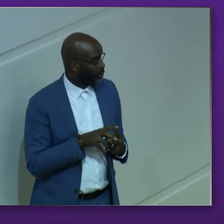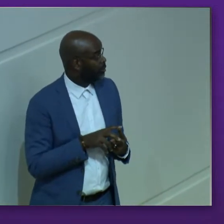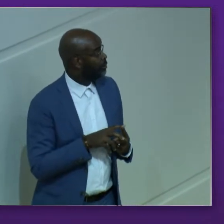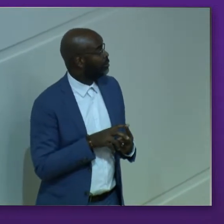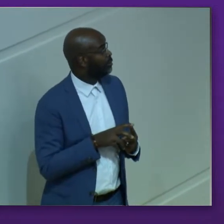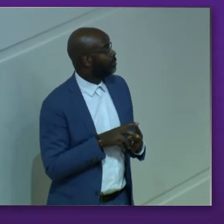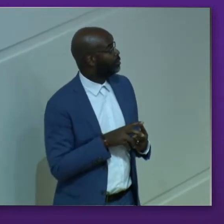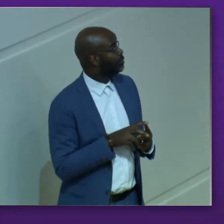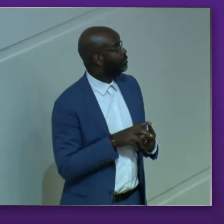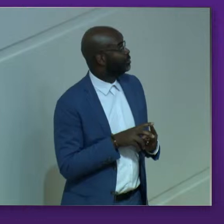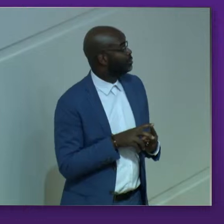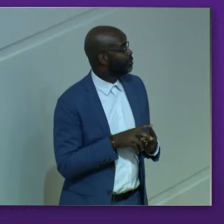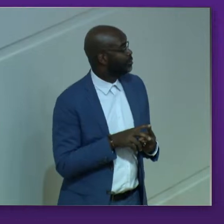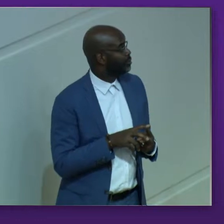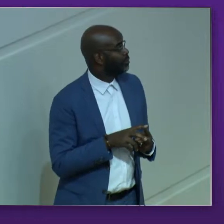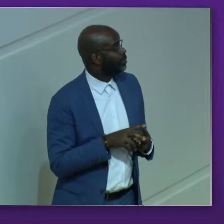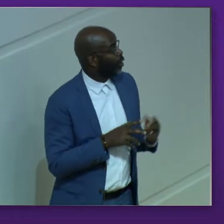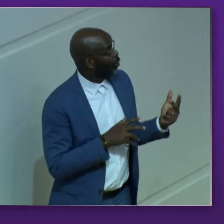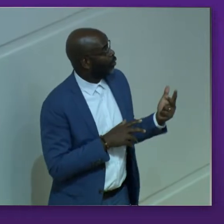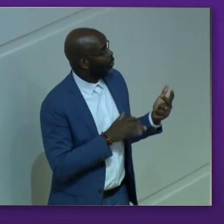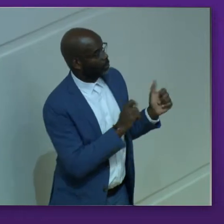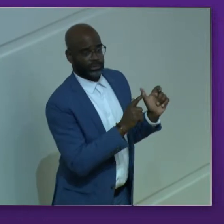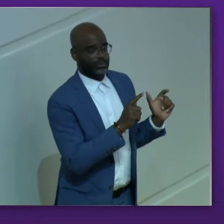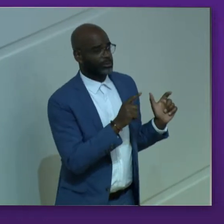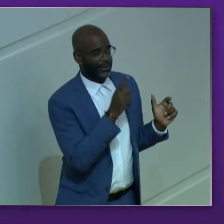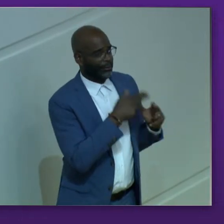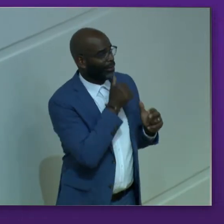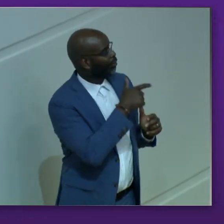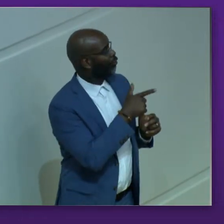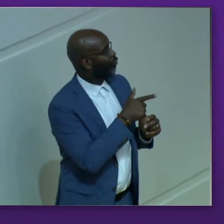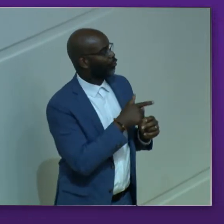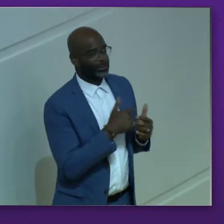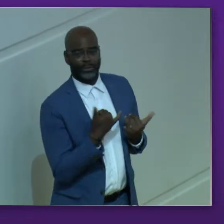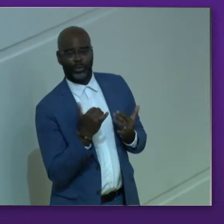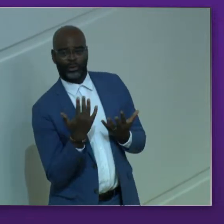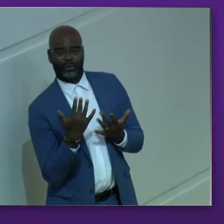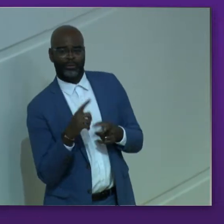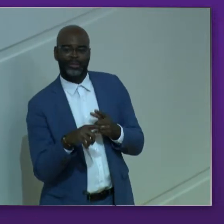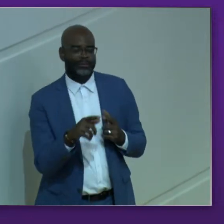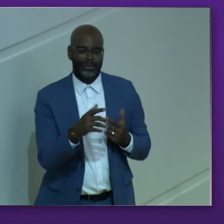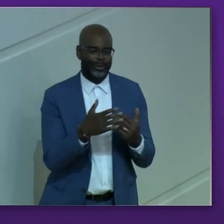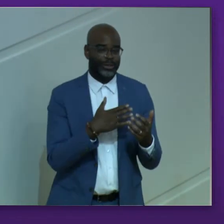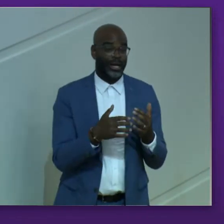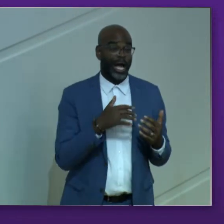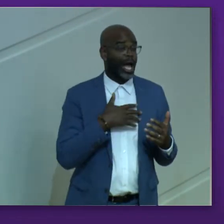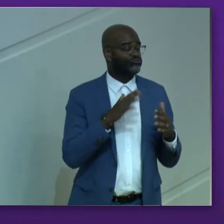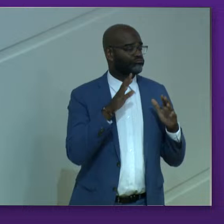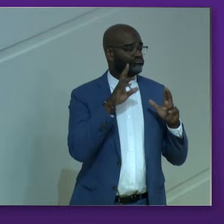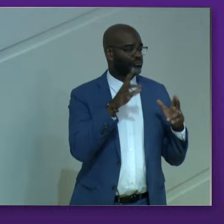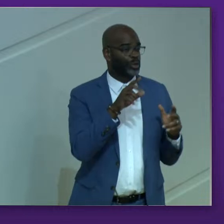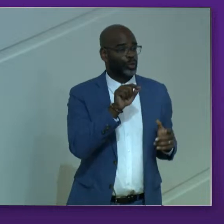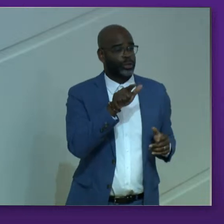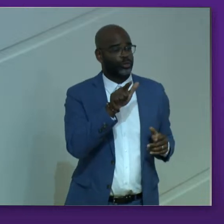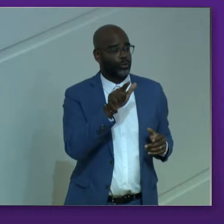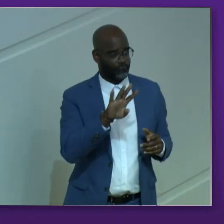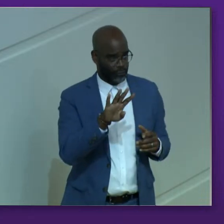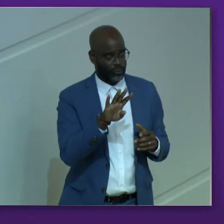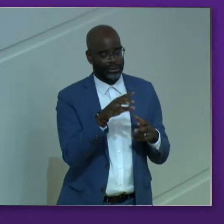OUTSTANDING ADMINISTRATORS IT